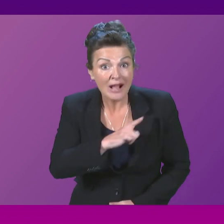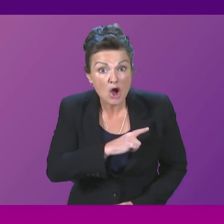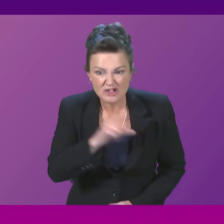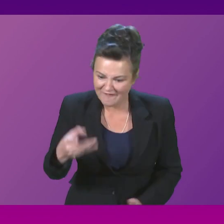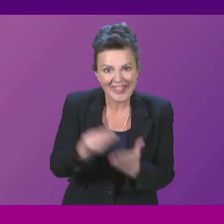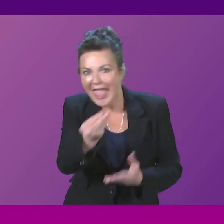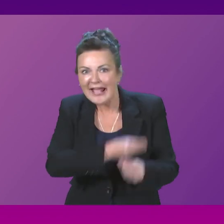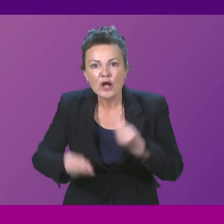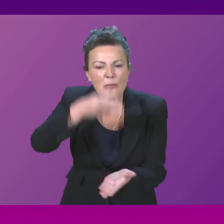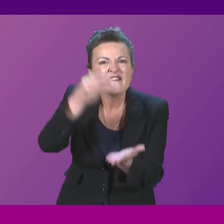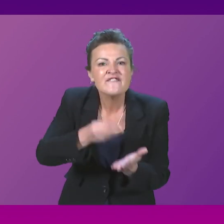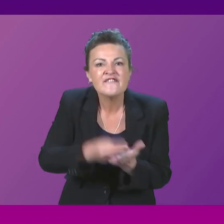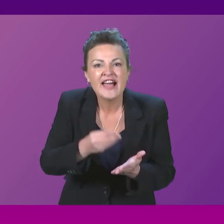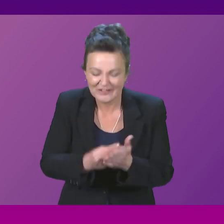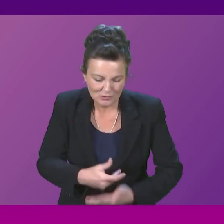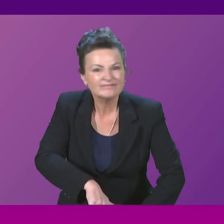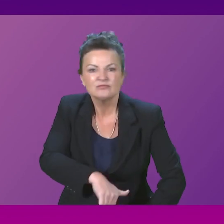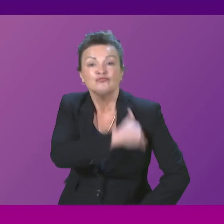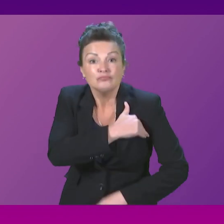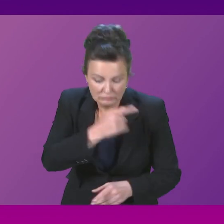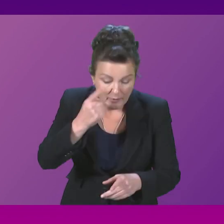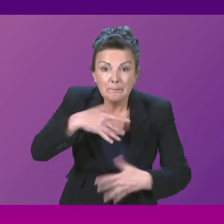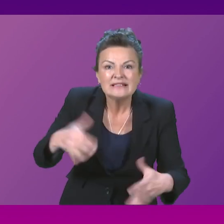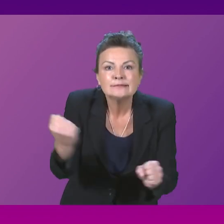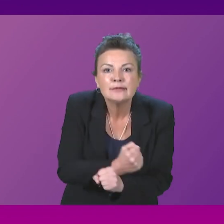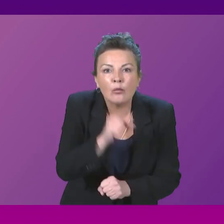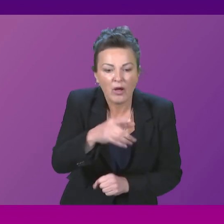financial incompetence of the Conservative Government.